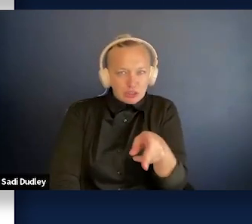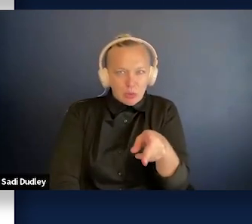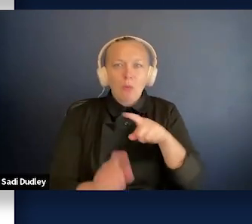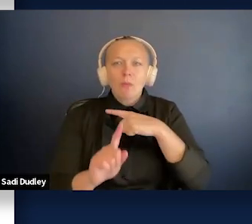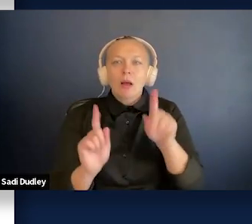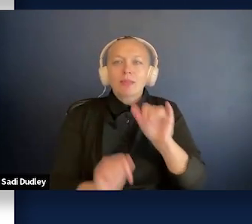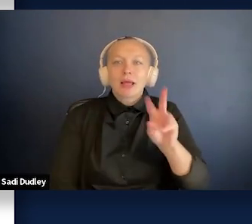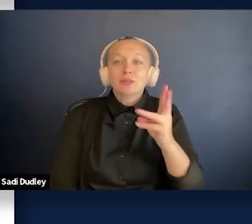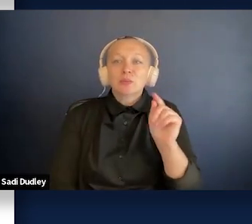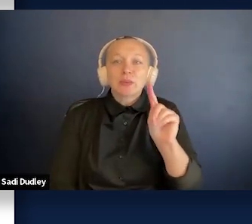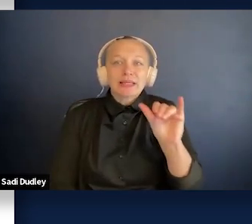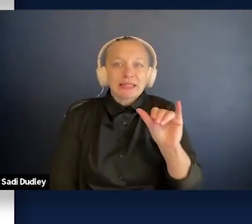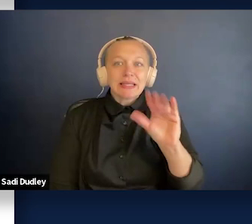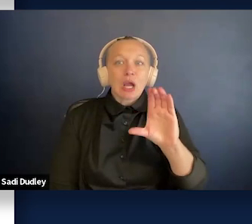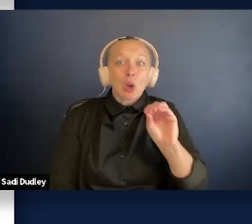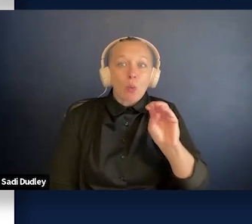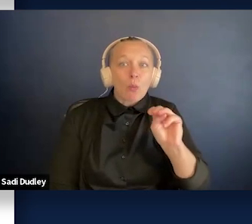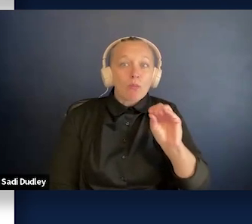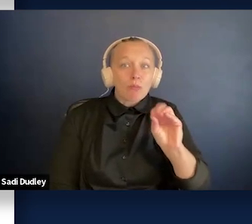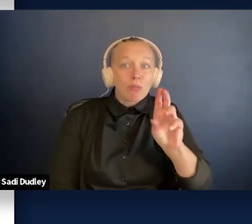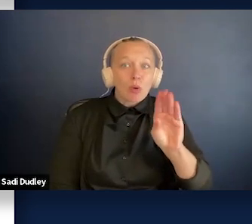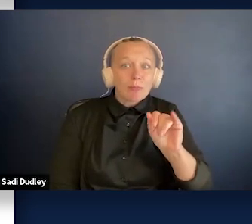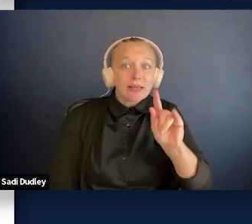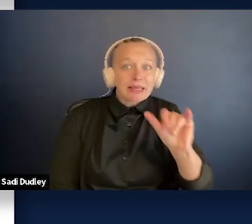Multi-morbidity score that serves as a proxy of overall health and disease.